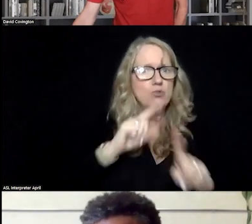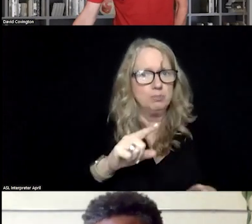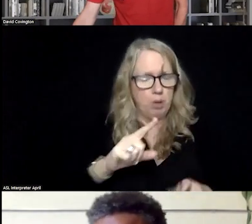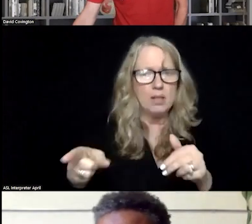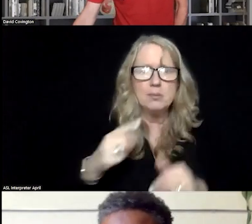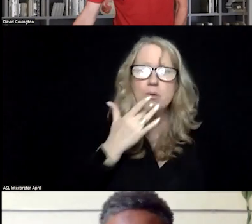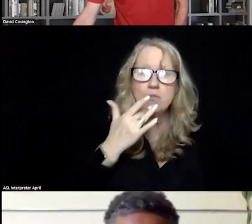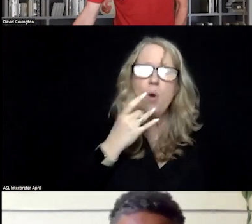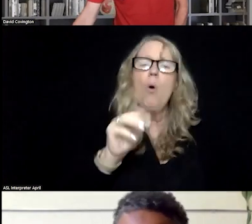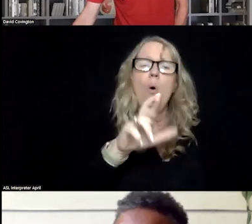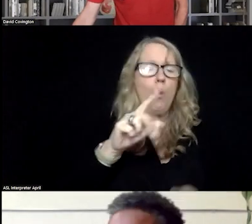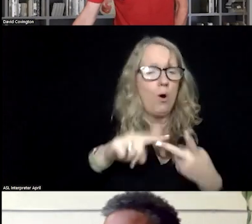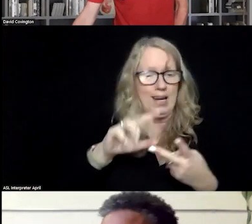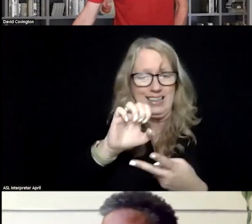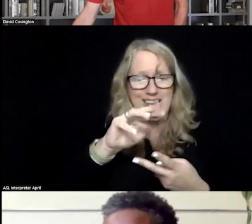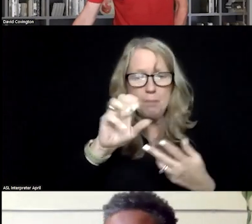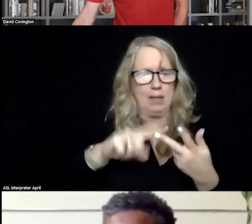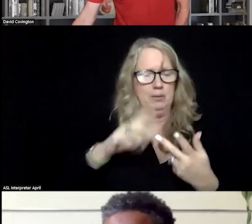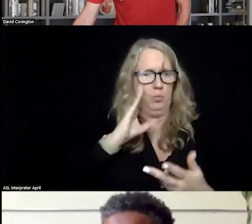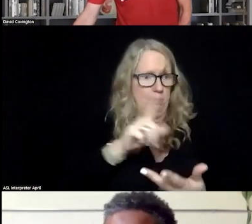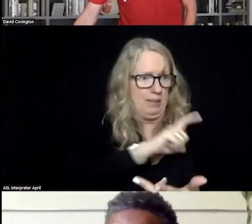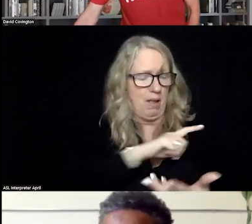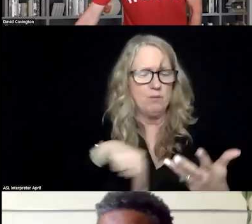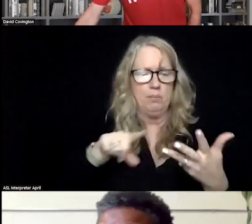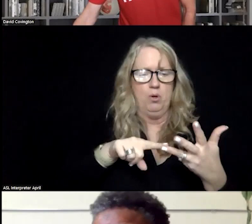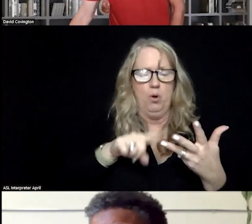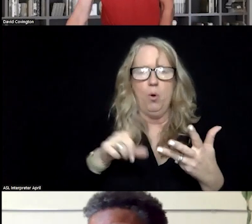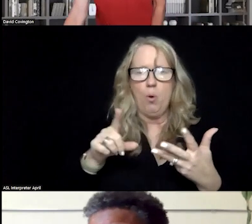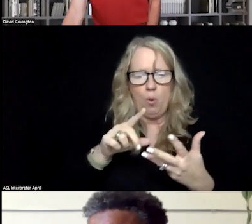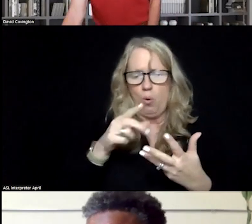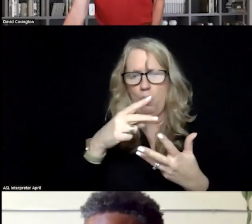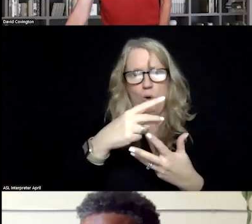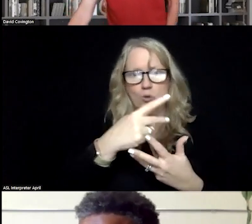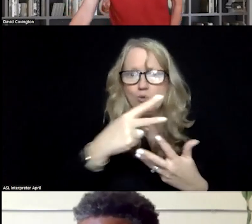IT EMS OR LAW ENFORCEMENT OR COMBINATION OF 2 OR 3 OF THOSE?